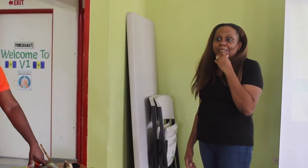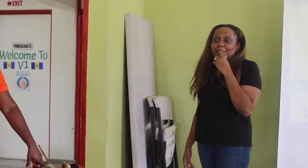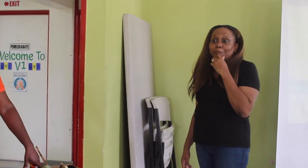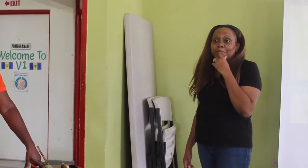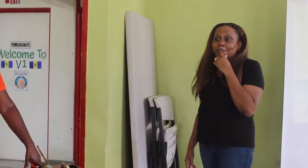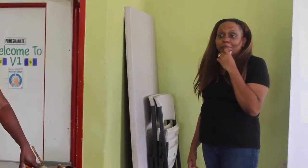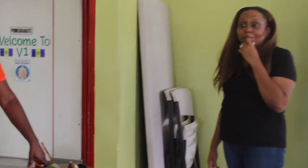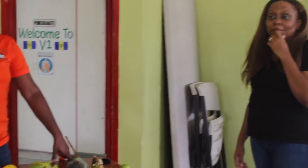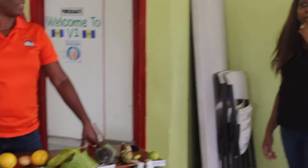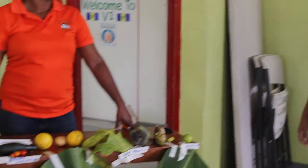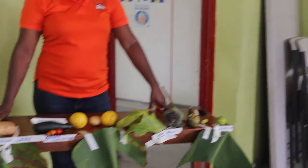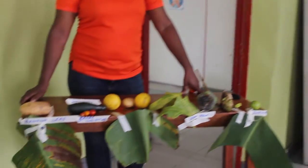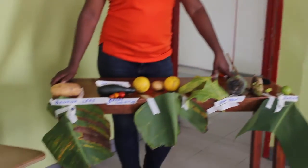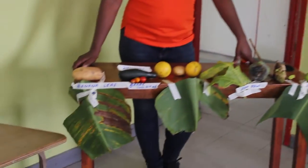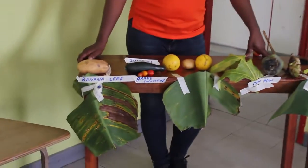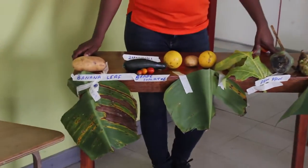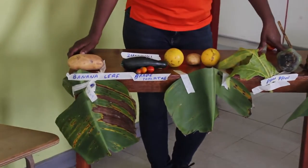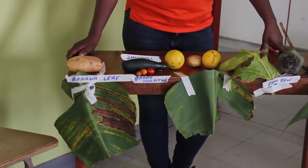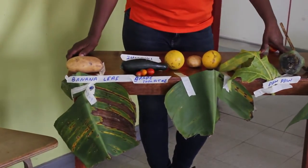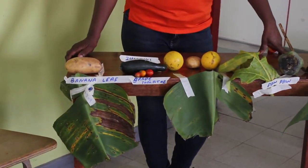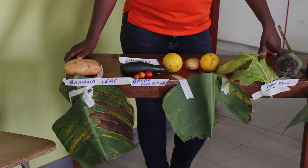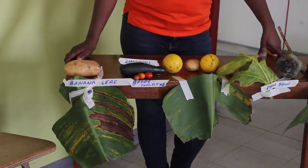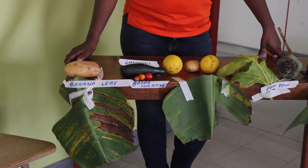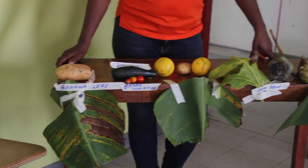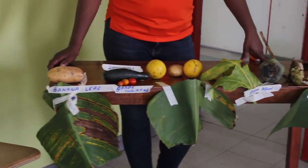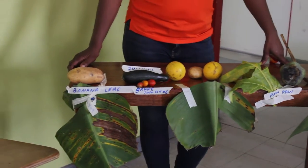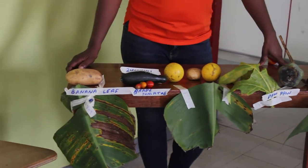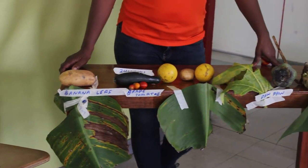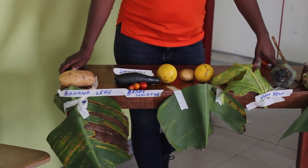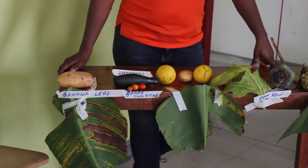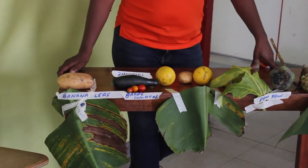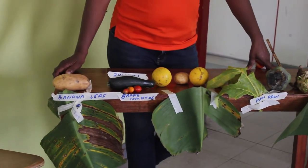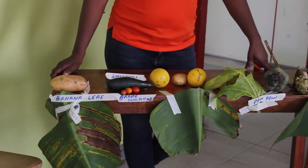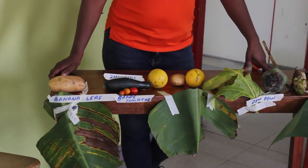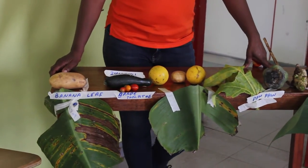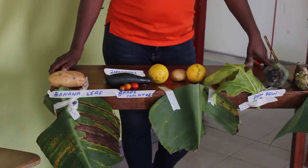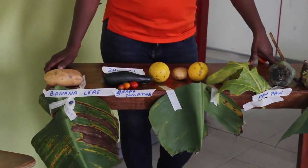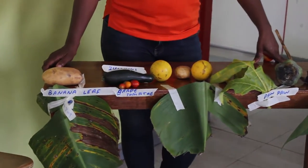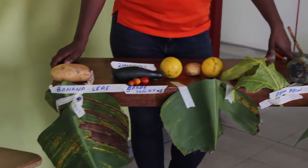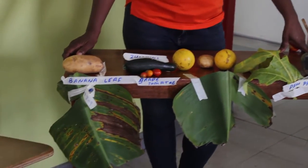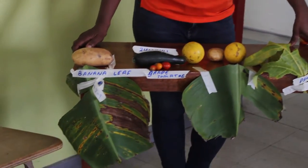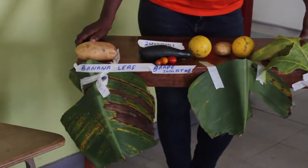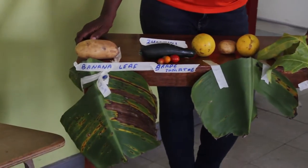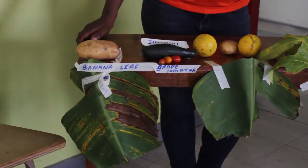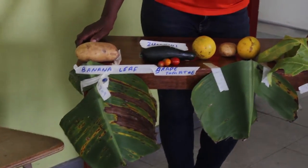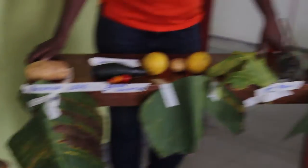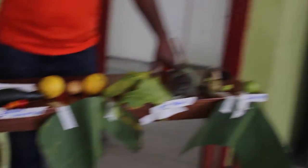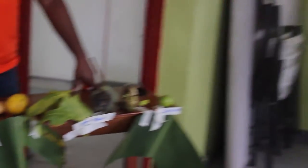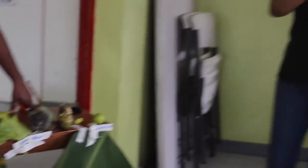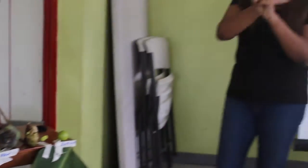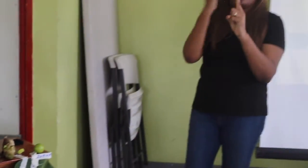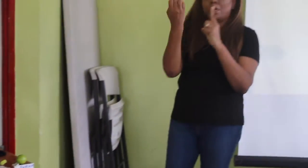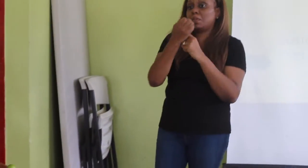seem to be probably we'll see if you're going away but it may be environmental or sometimes um